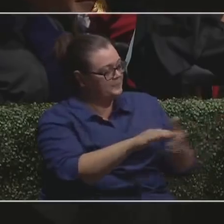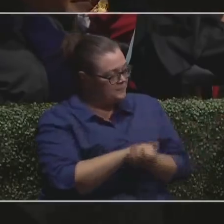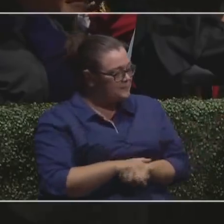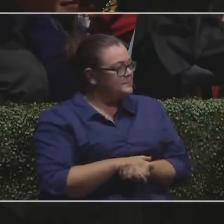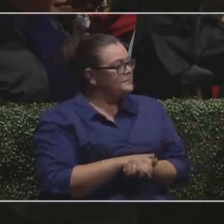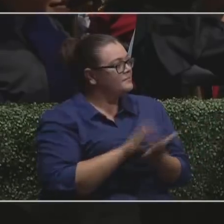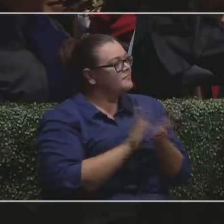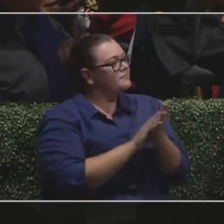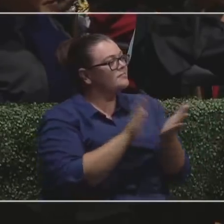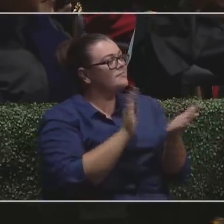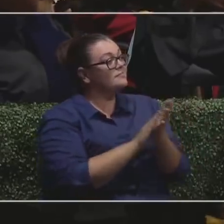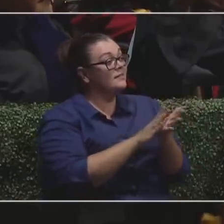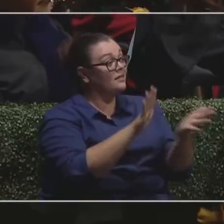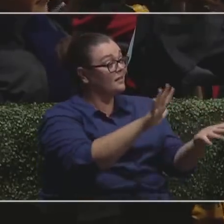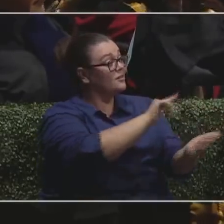PERTAINING THERETO.